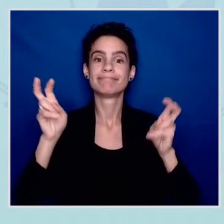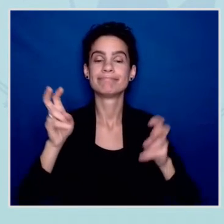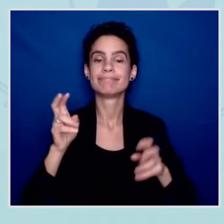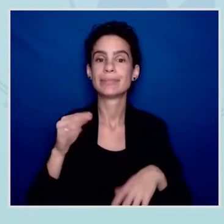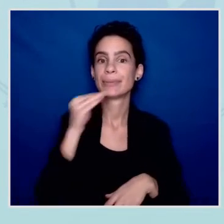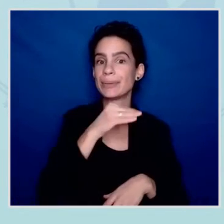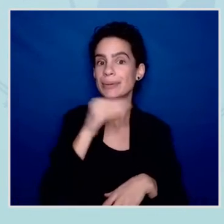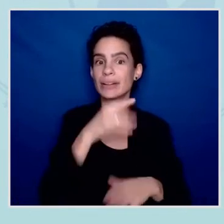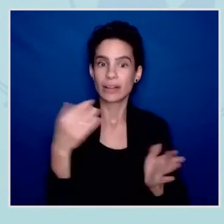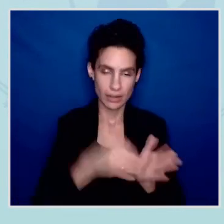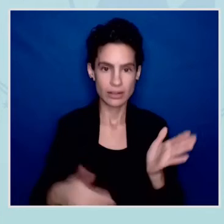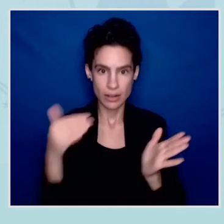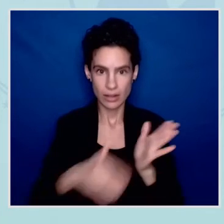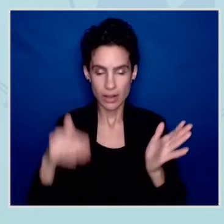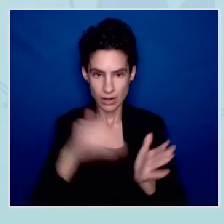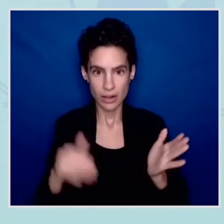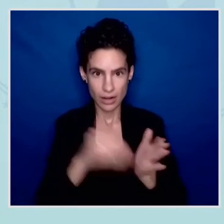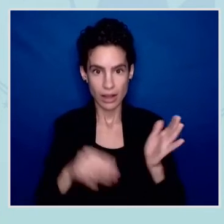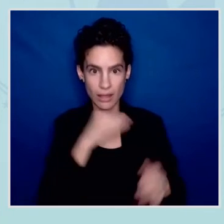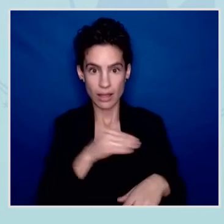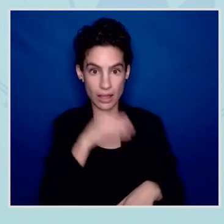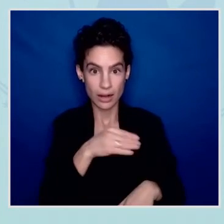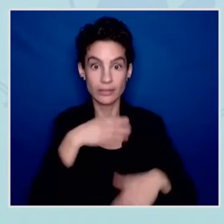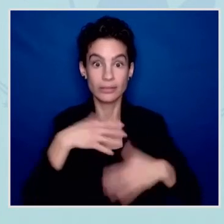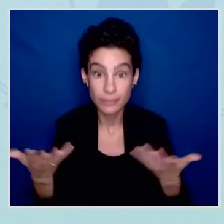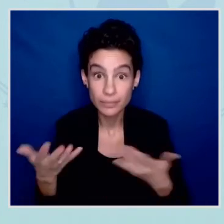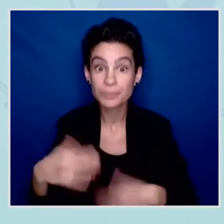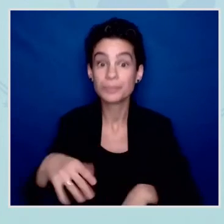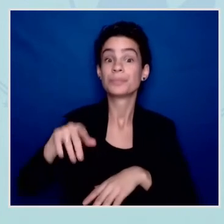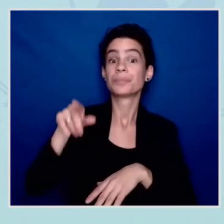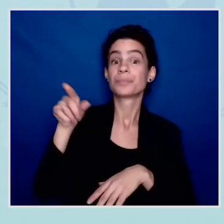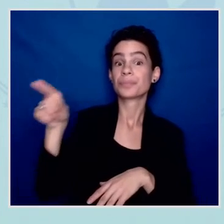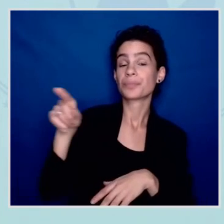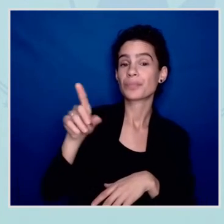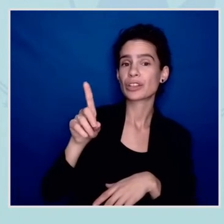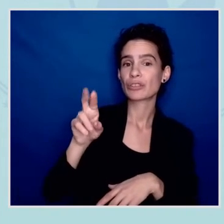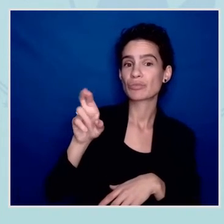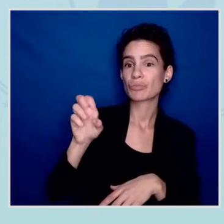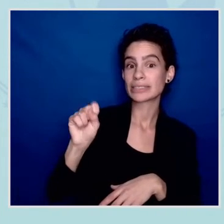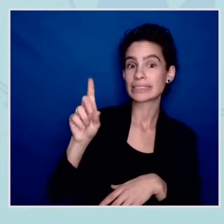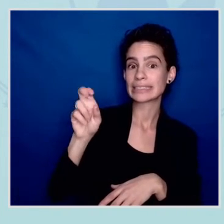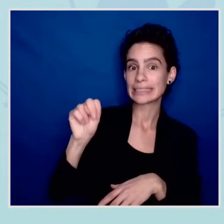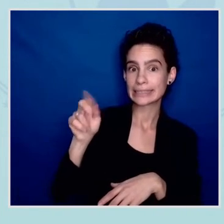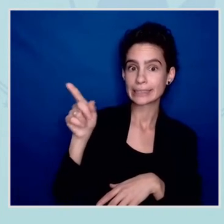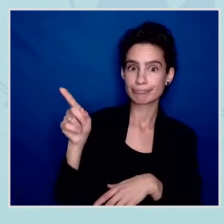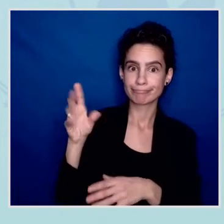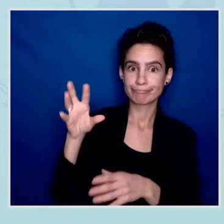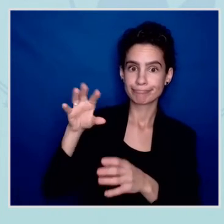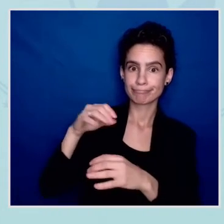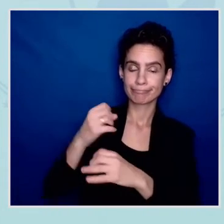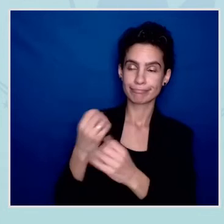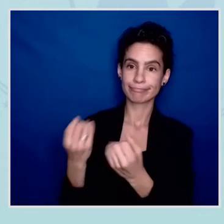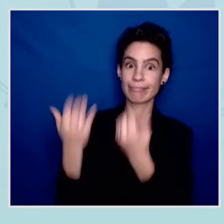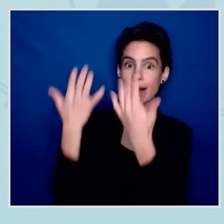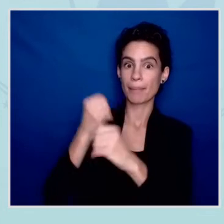I CAN'T RECALL, A FRIEND, WE WERE TOLD THAT CAMINO, THIS IS NOT A GREAT LIE, YOU KEEP REPEATING THE LIE, REPEATING